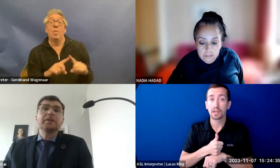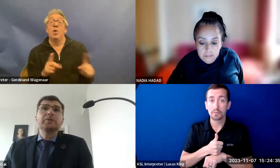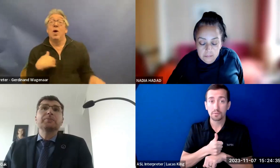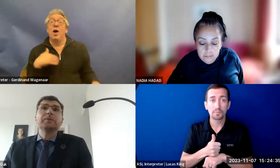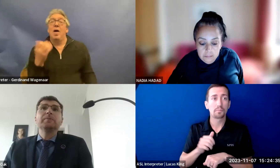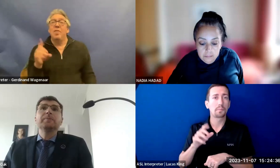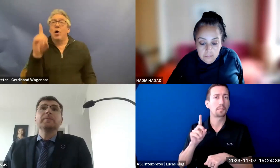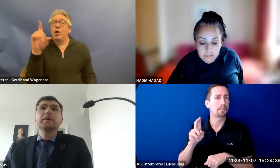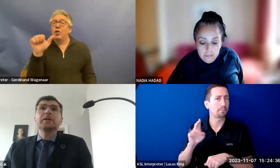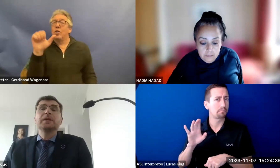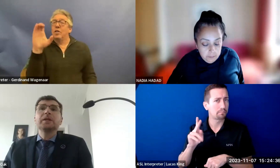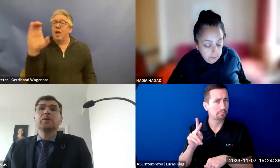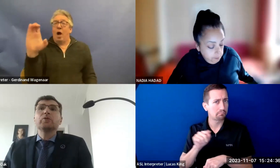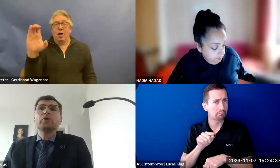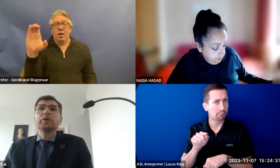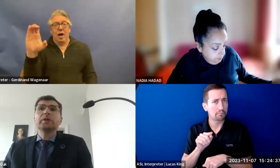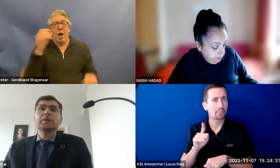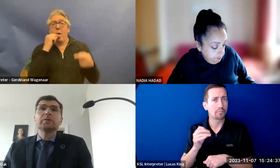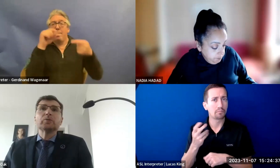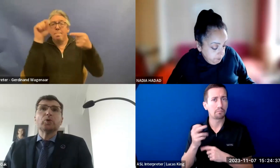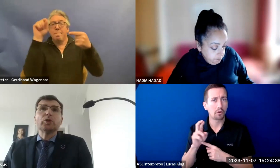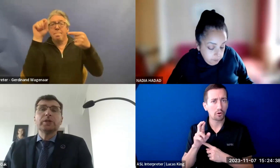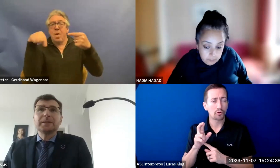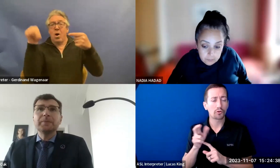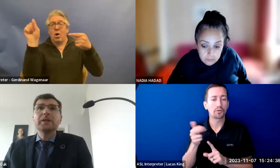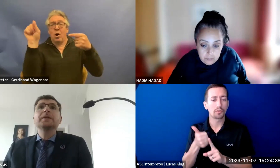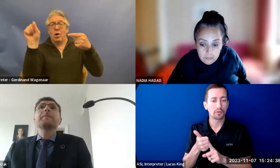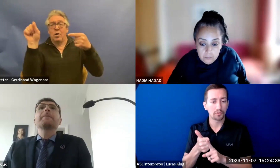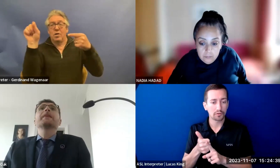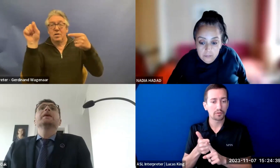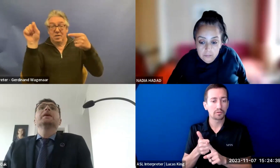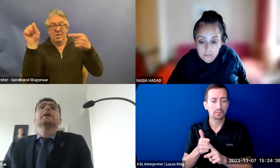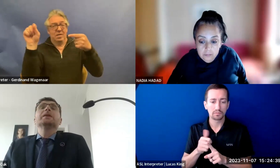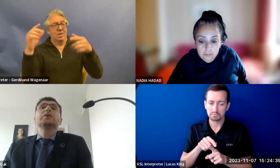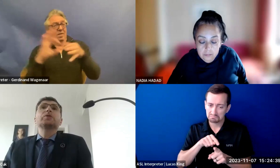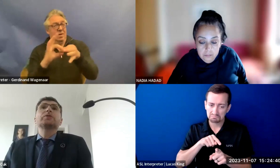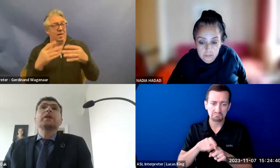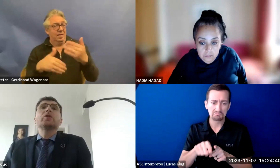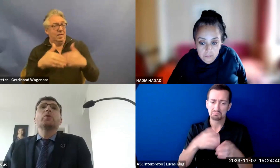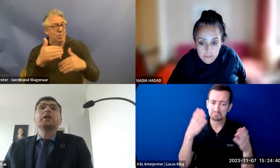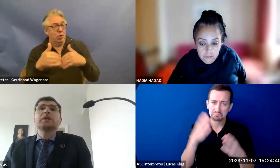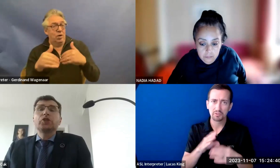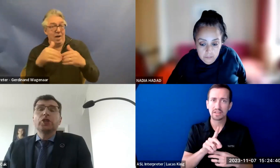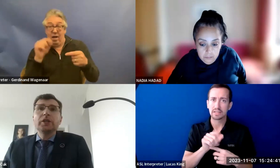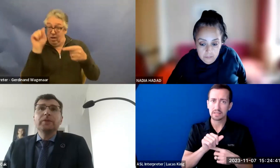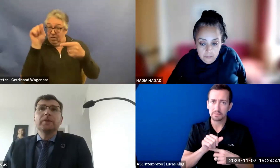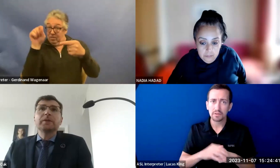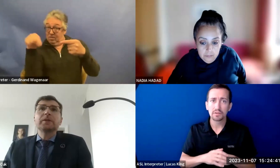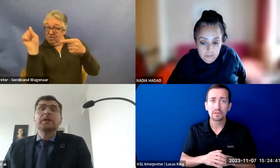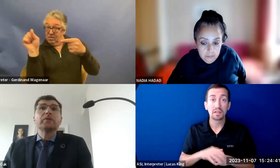that is clearly on disability. This was very quickly achieved.